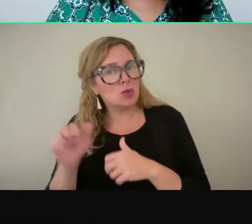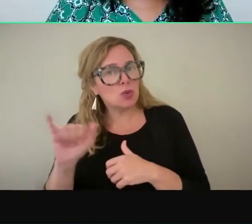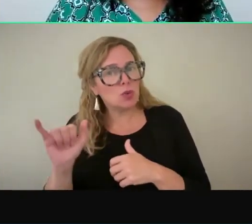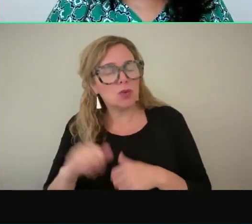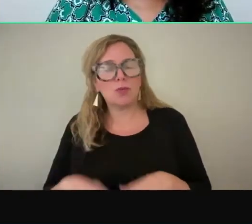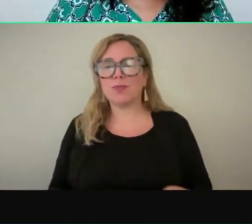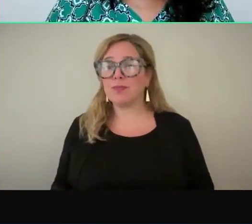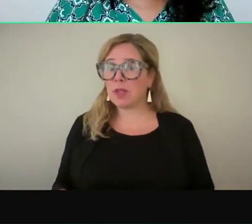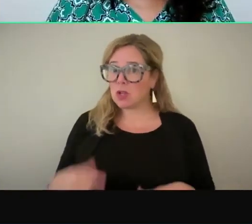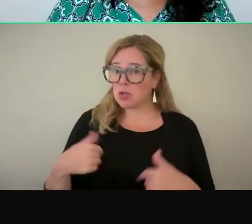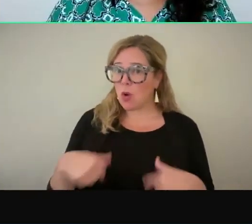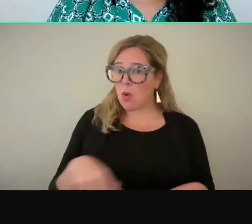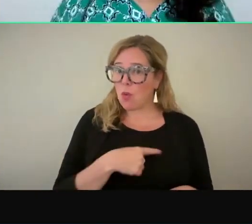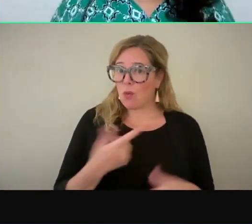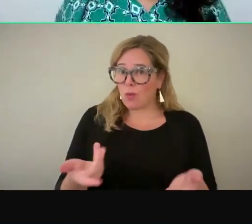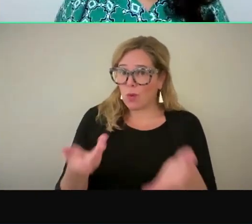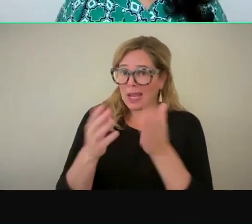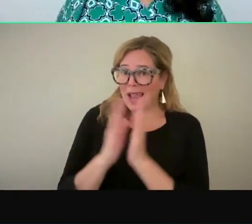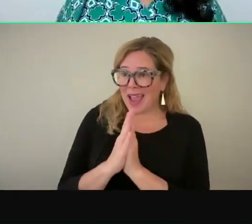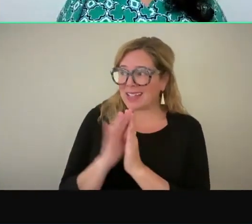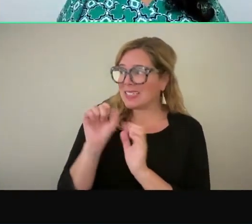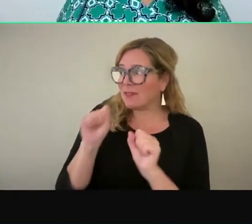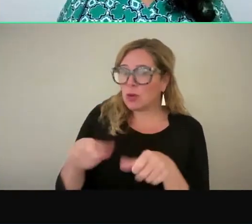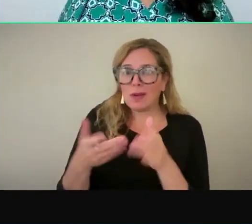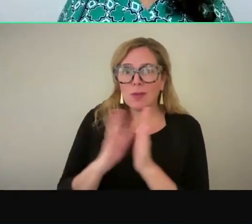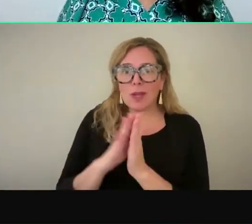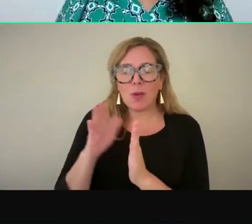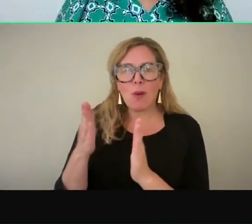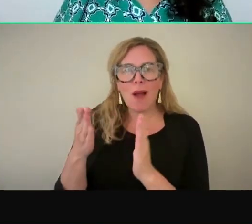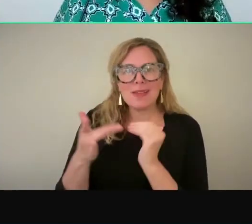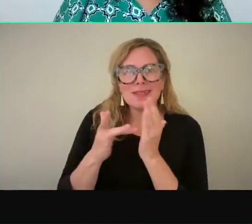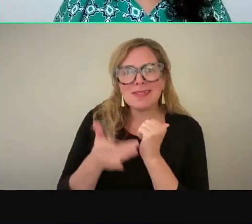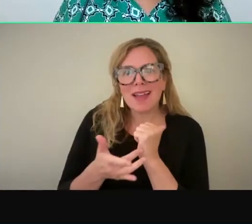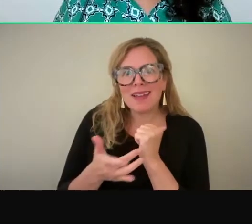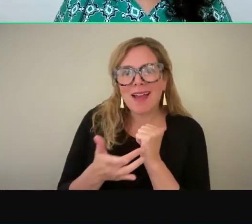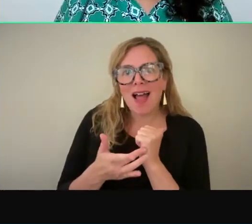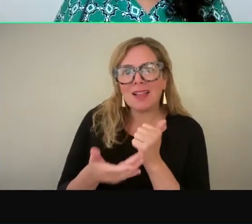people who create technology for virtual appointments, what would you ask for?